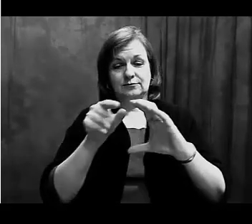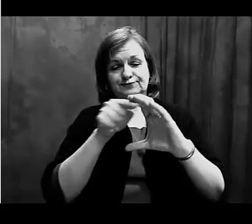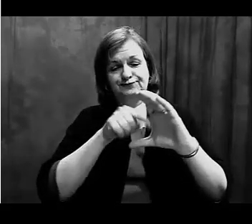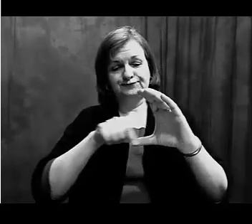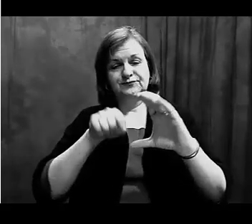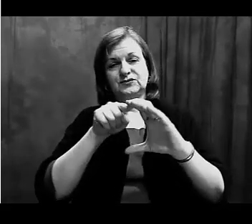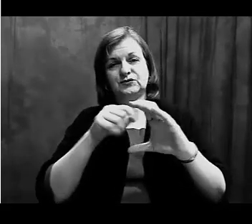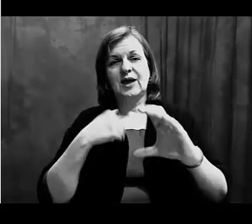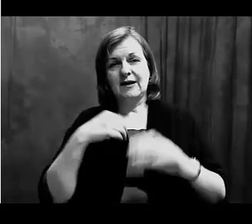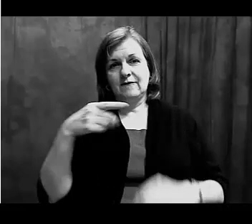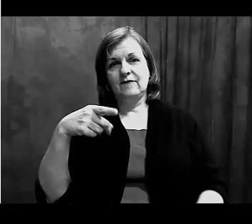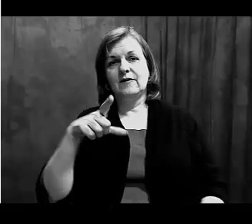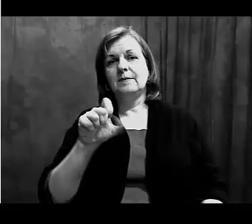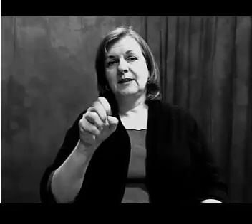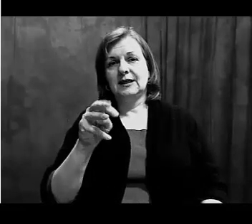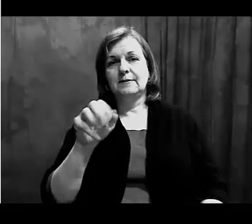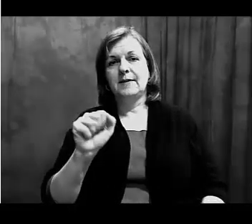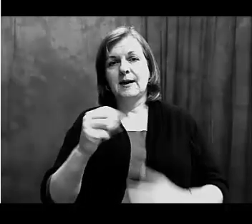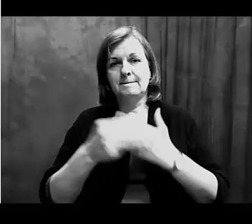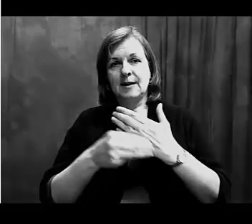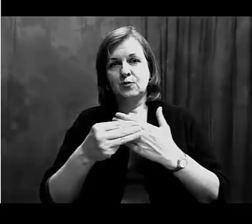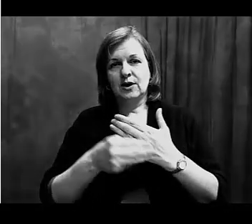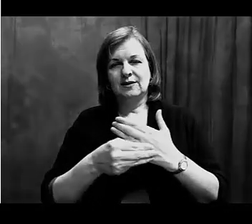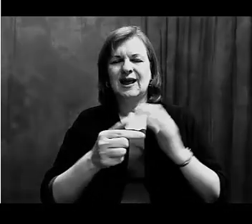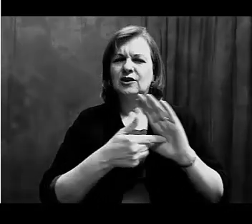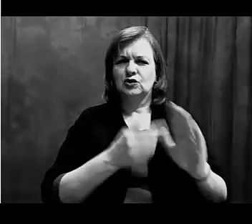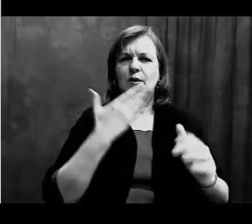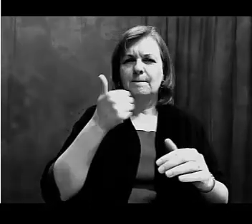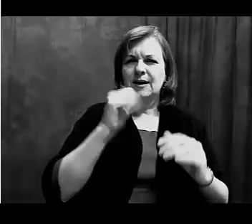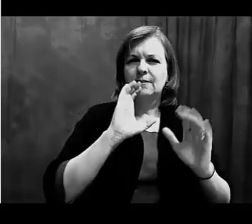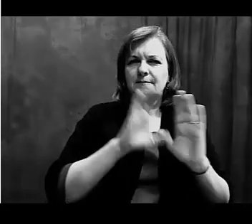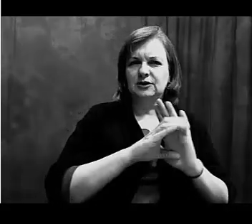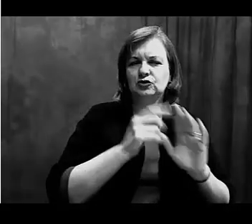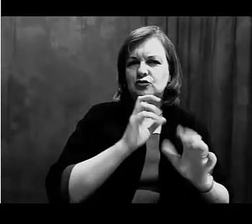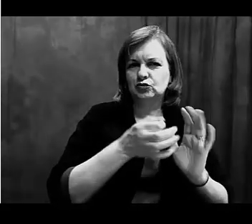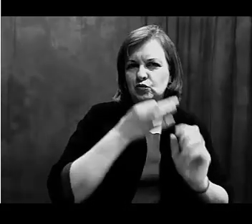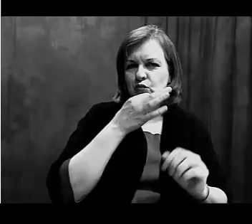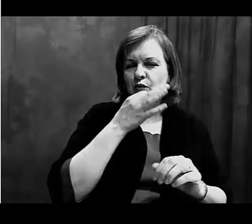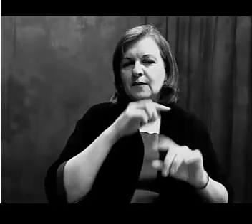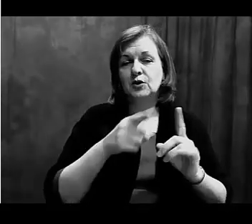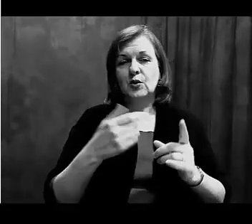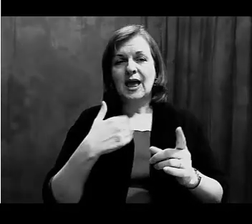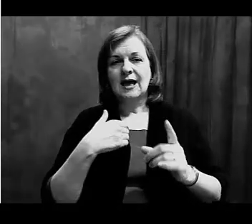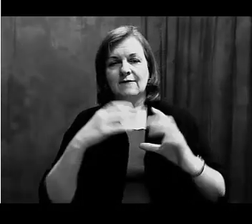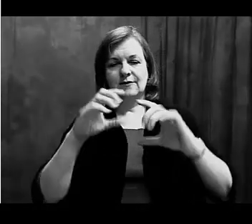we still have on the inside a plasma membrane so in my picture here and I'll show